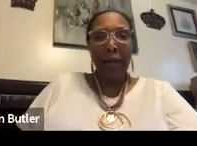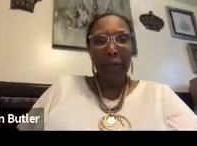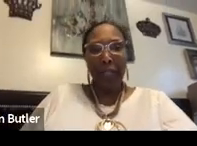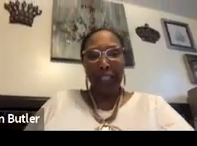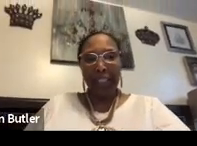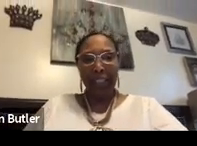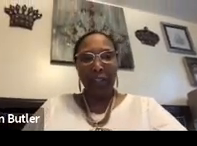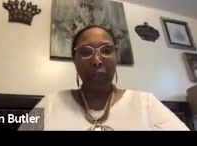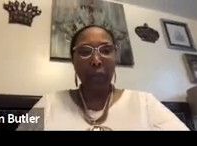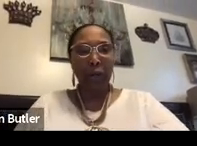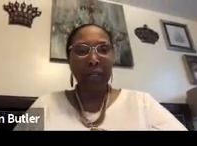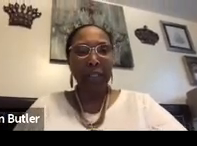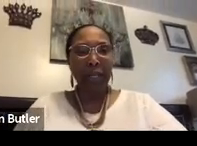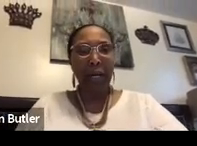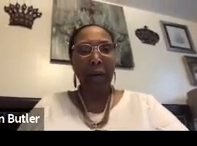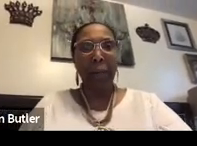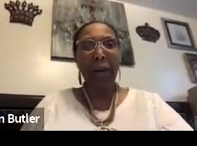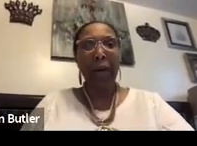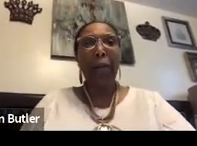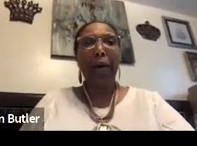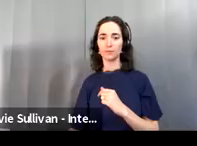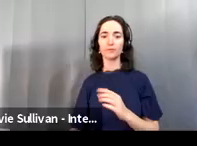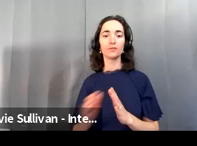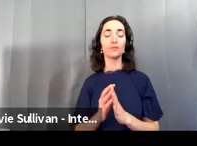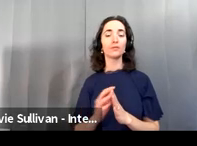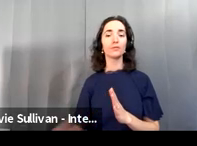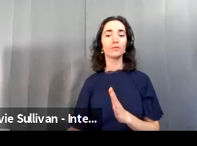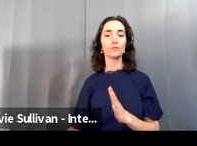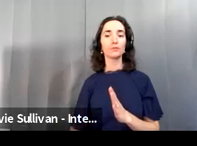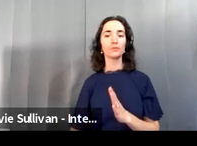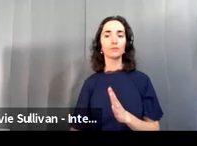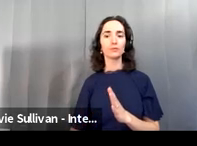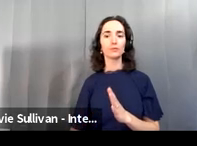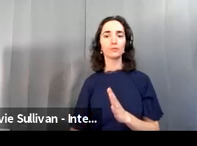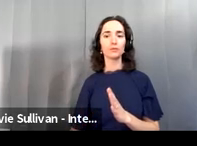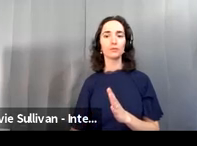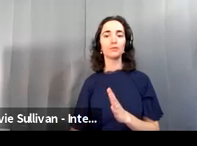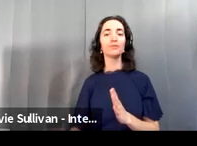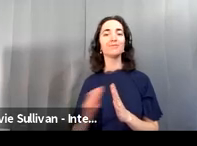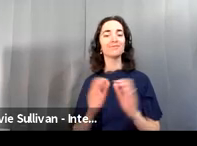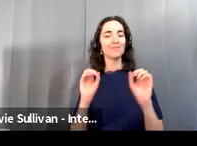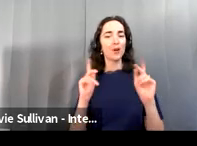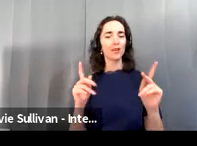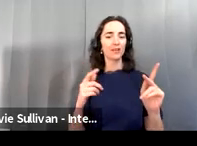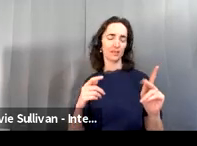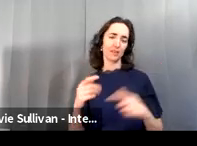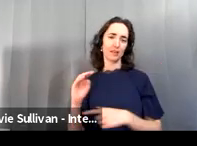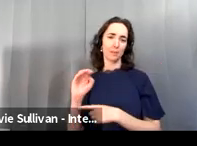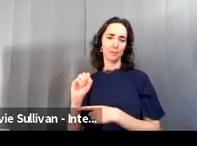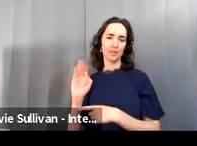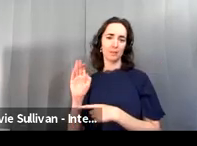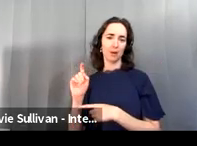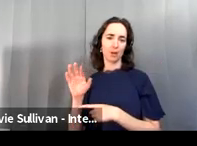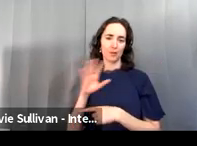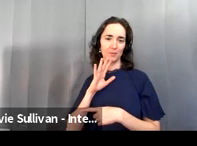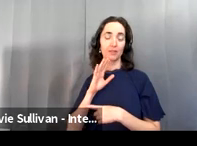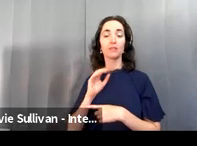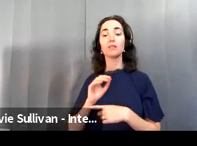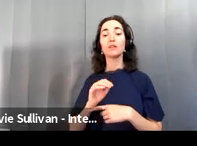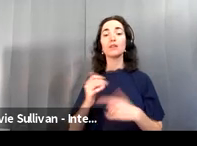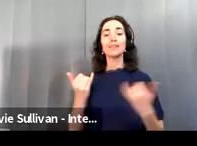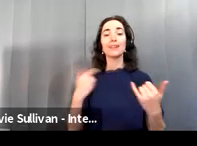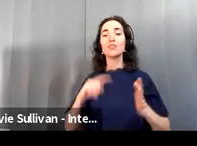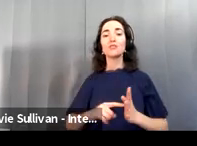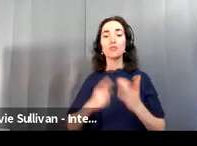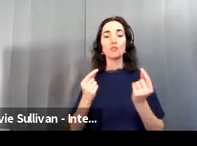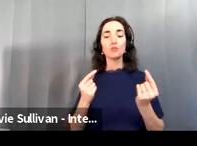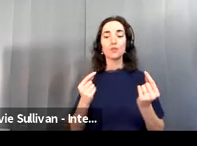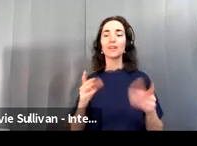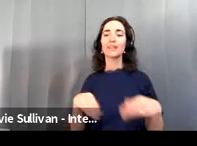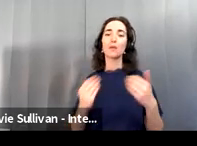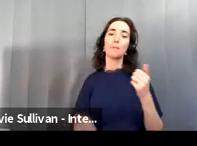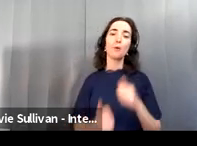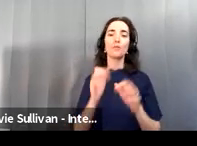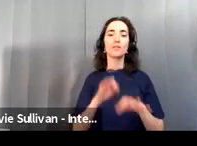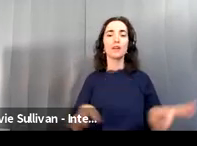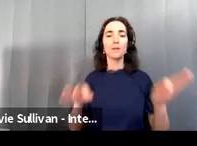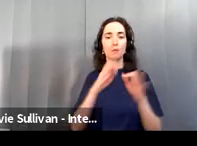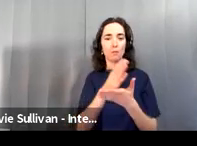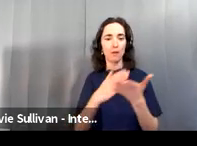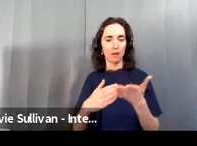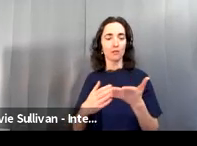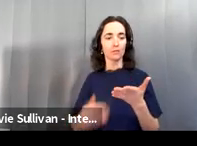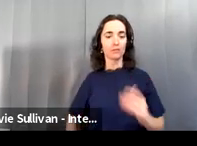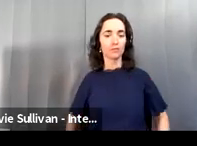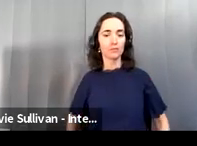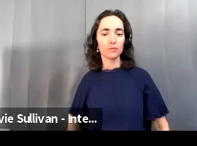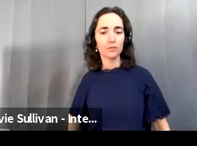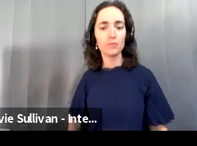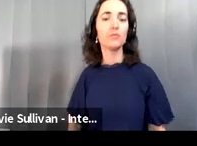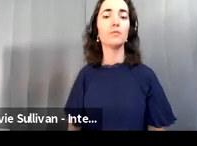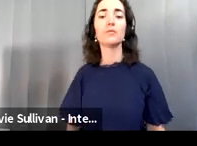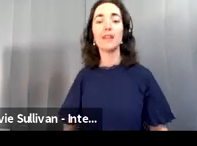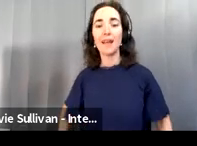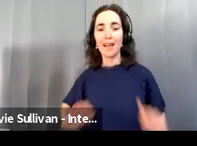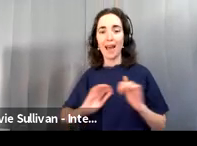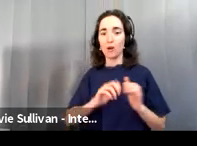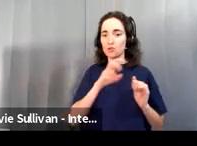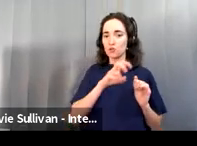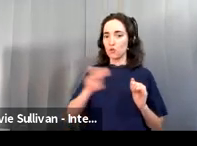Okay, so I'm going to get stored it by, you know, kind of like giving you the most important parts of how to get the transition services through your IP.